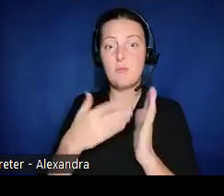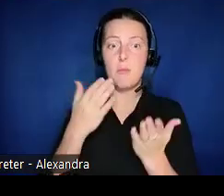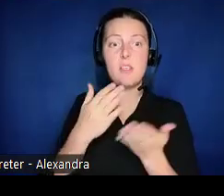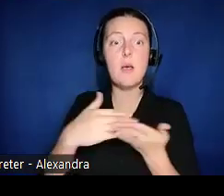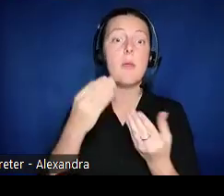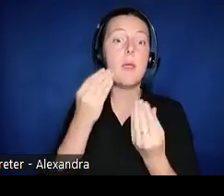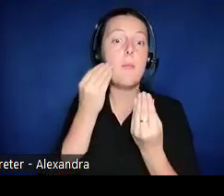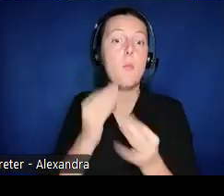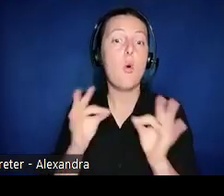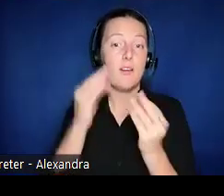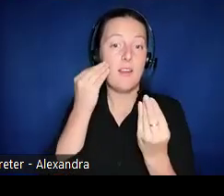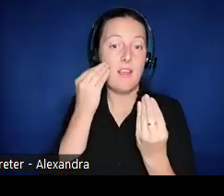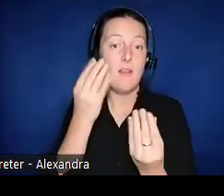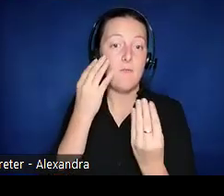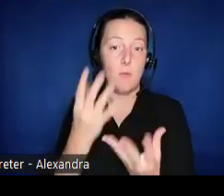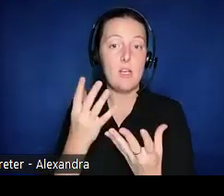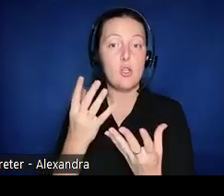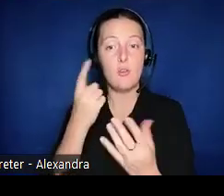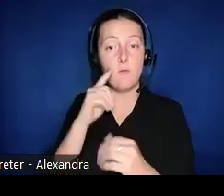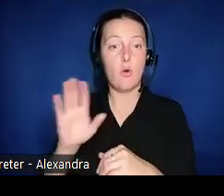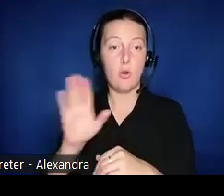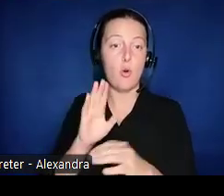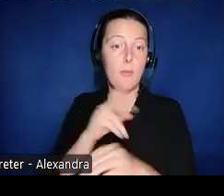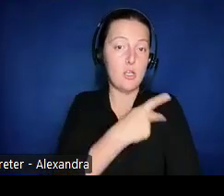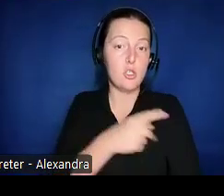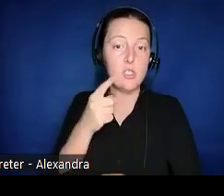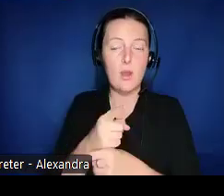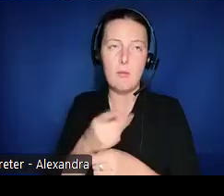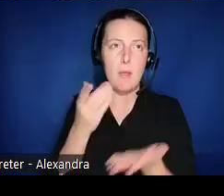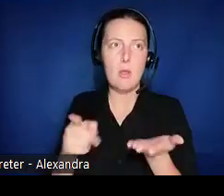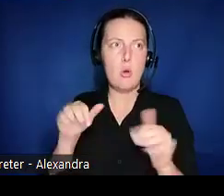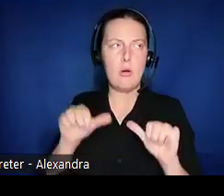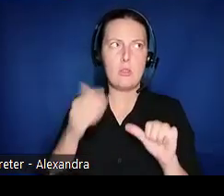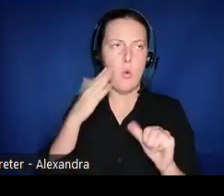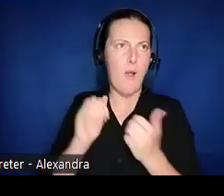might do it wrong, we are the people who are here to help you. Um we are available free of charge.